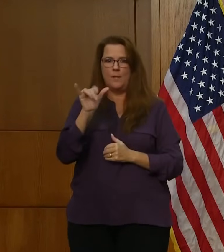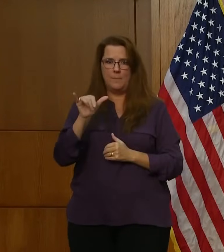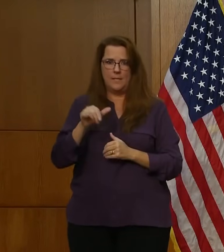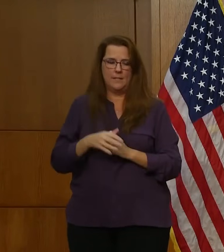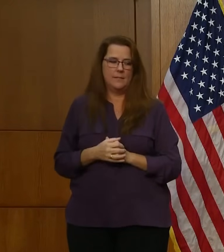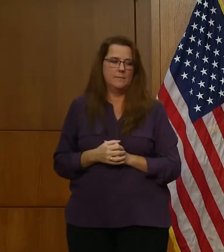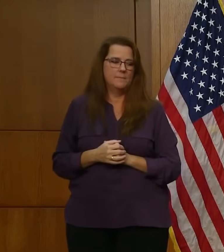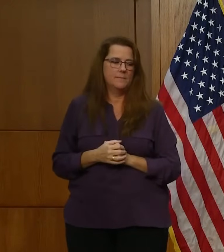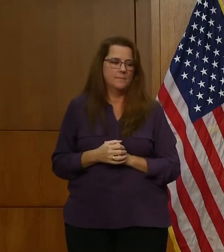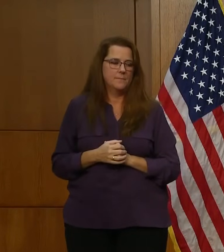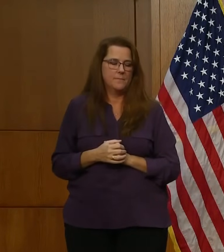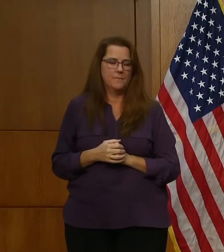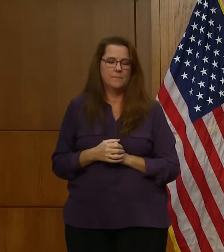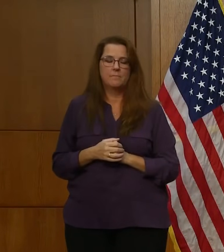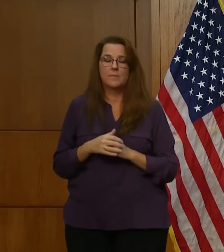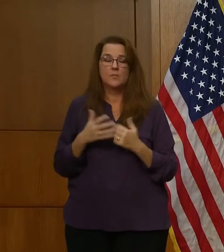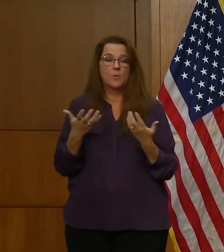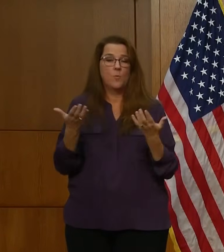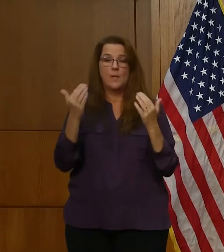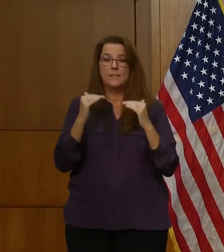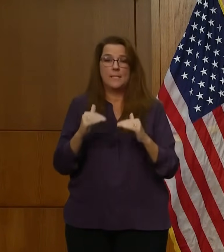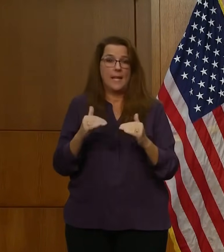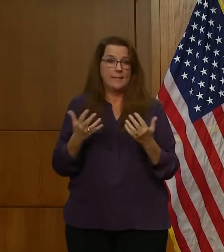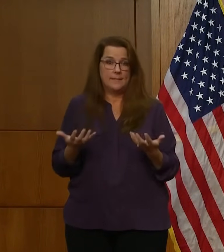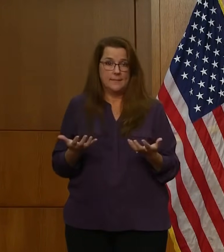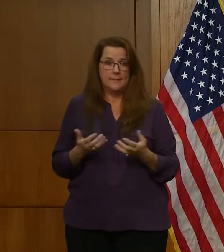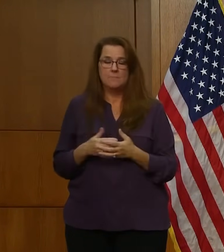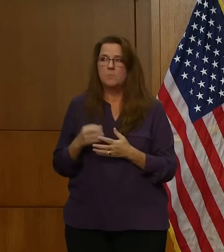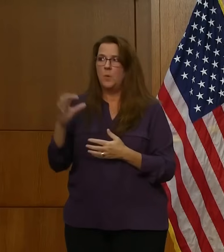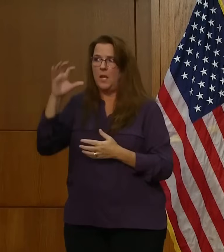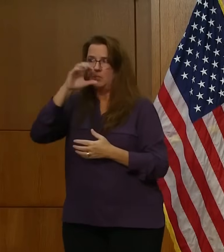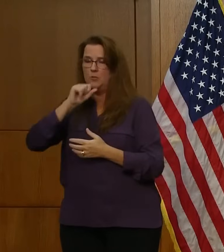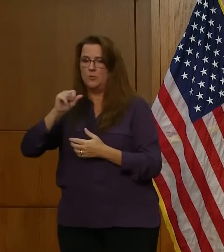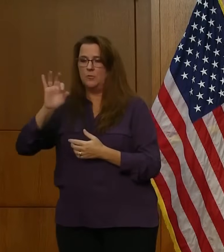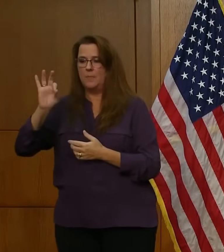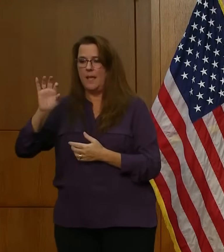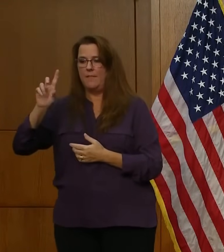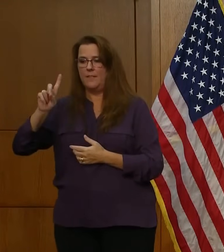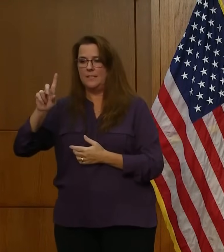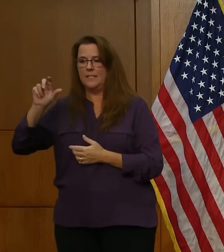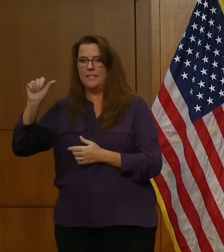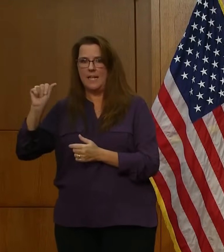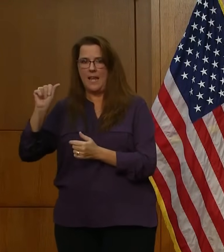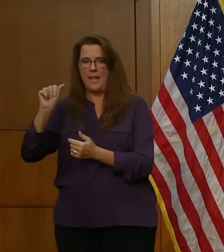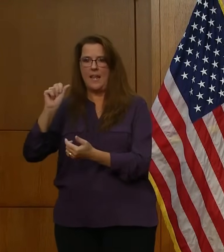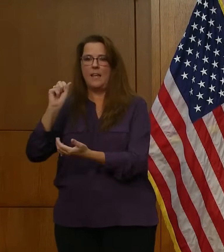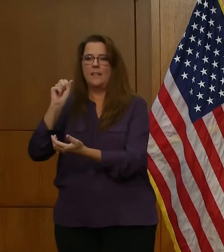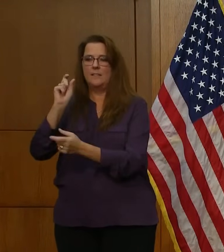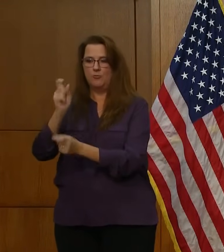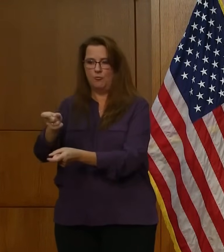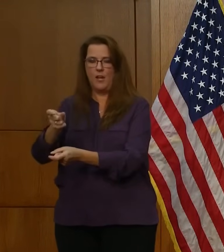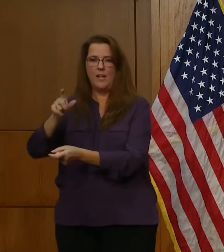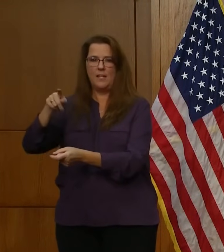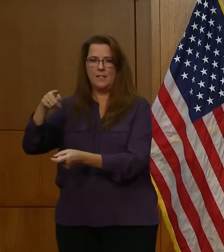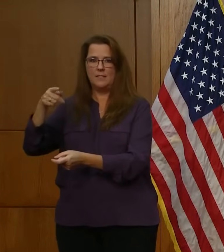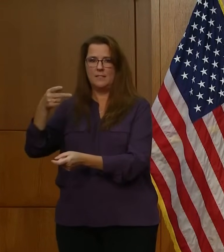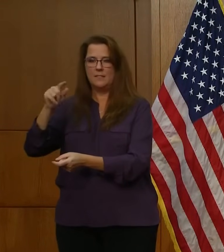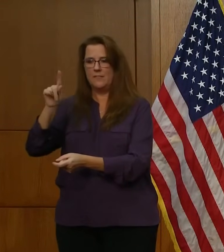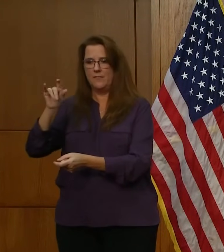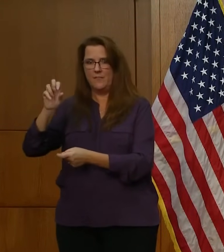EQUITABLY. SO HERE'S WHAT WE